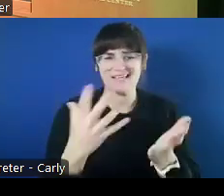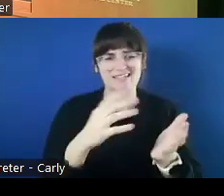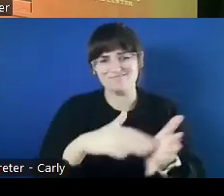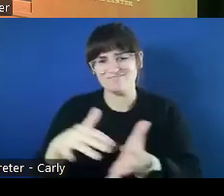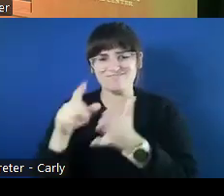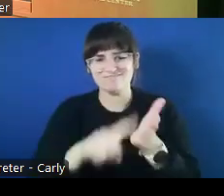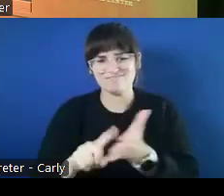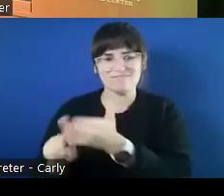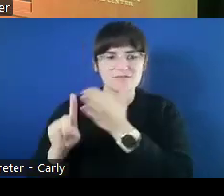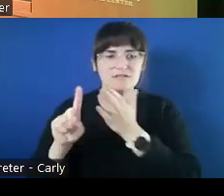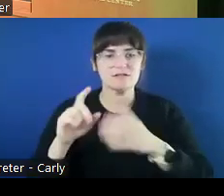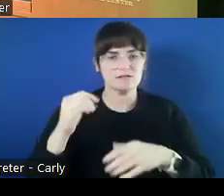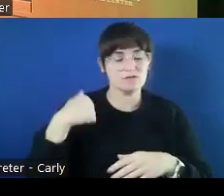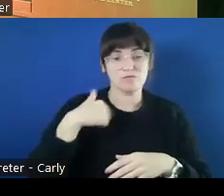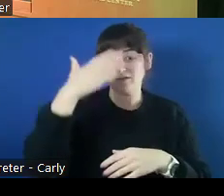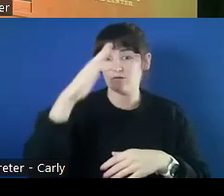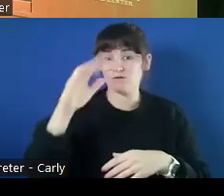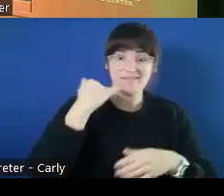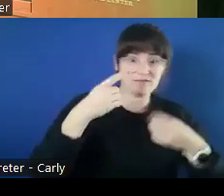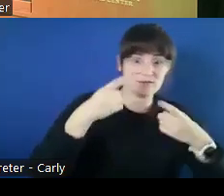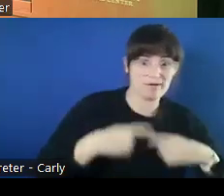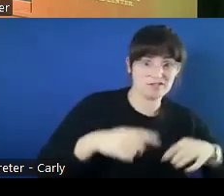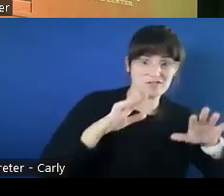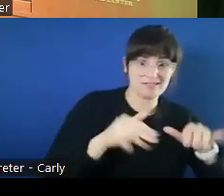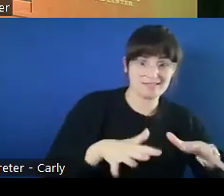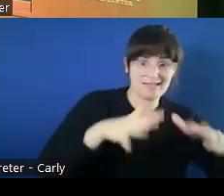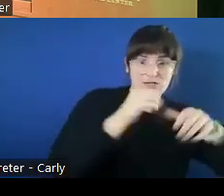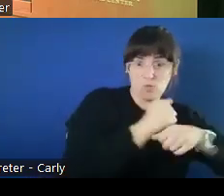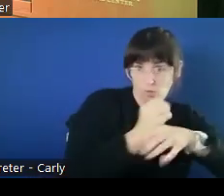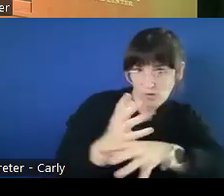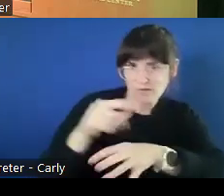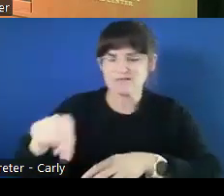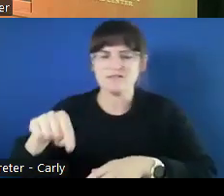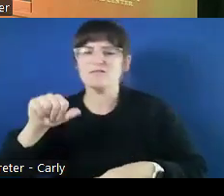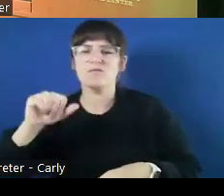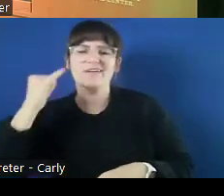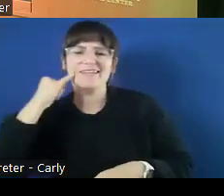these lead to the h the health outcomes um or if maybe these are markers of cardiovascular disease